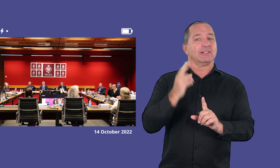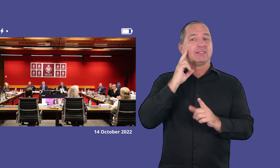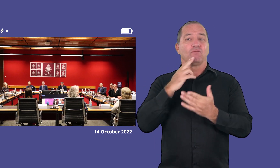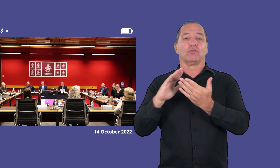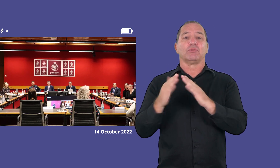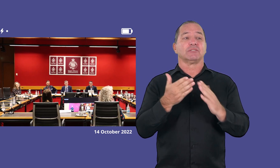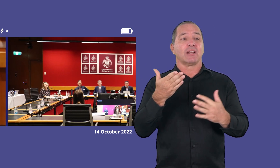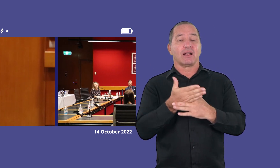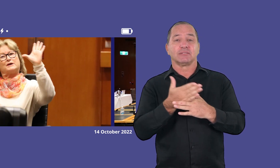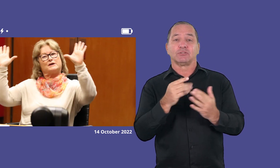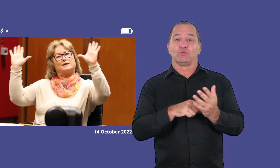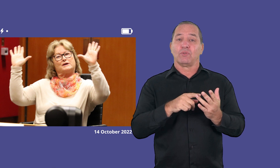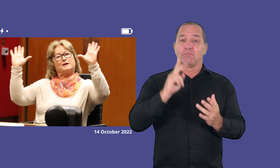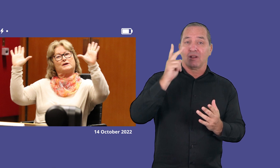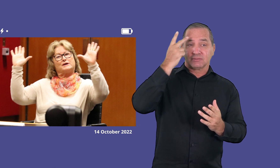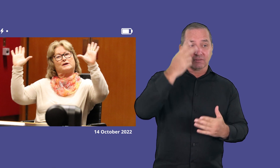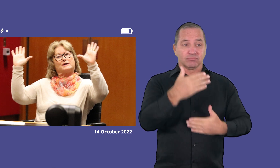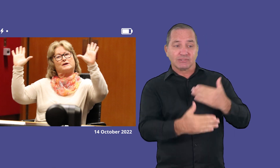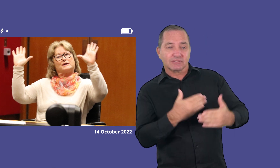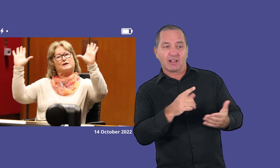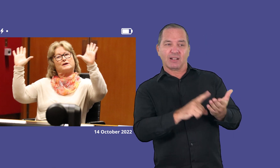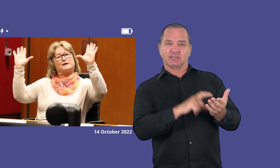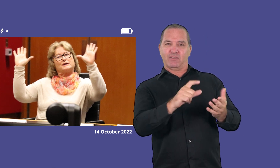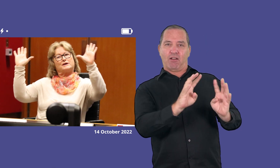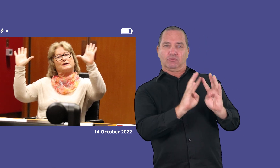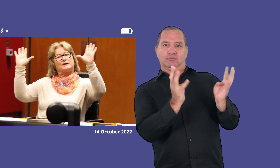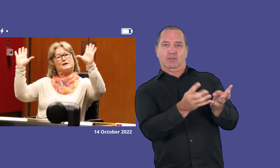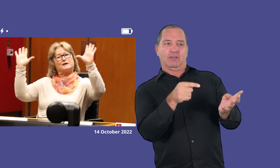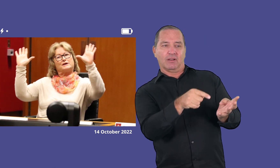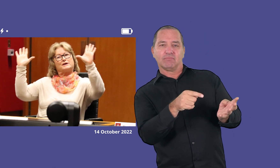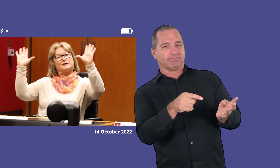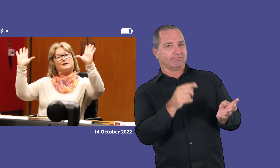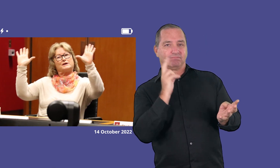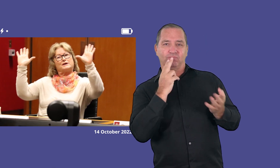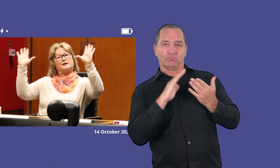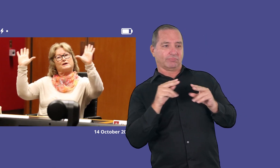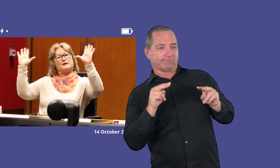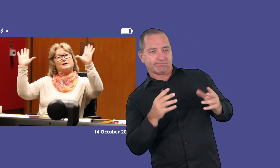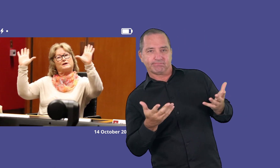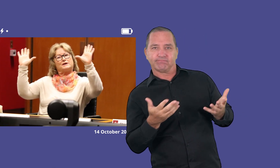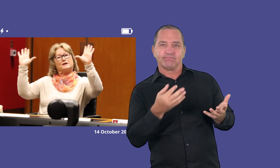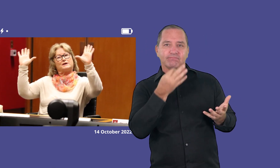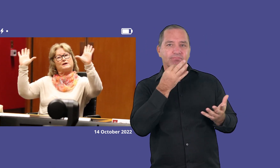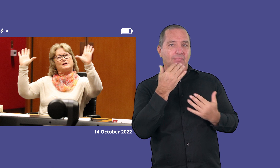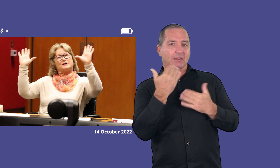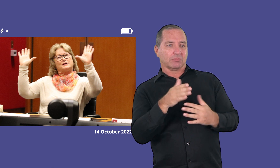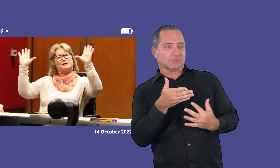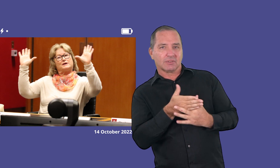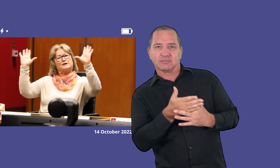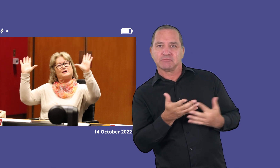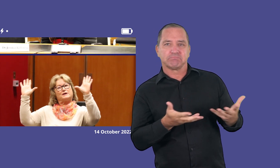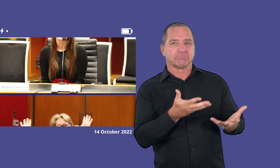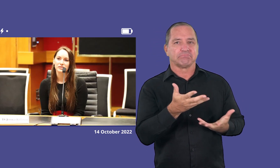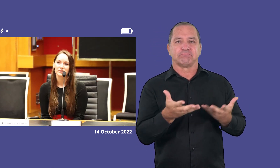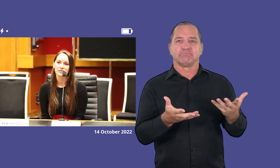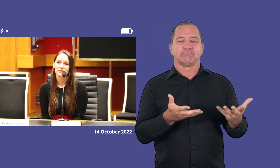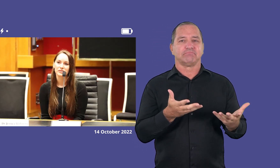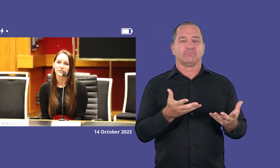to ensure the Deaf community has access to the political processes of the Legislative Council